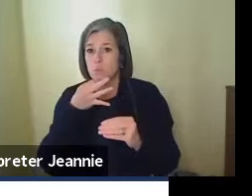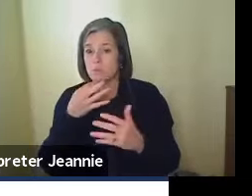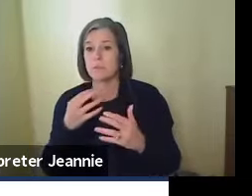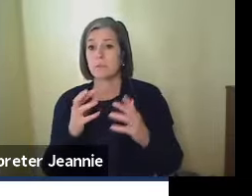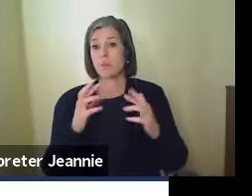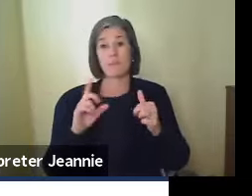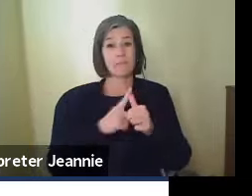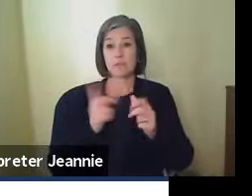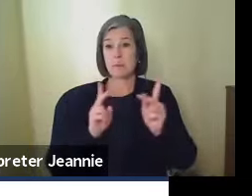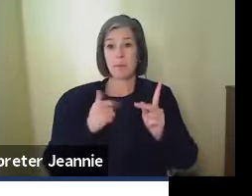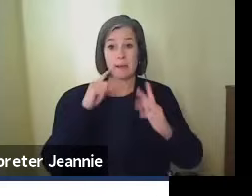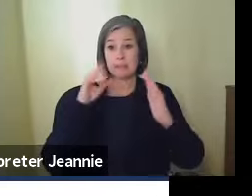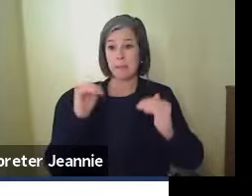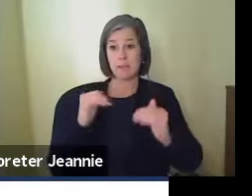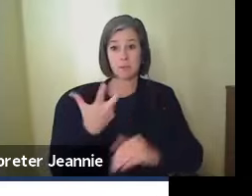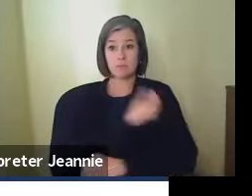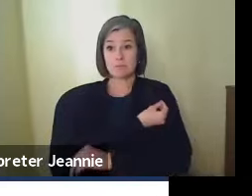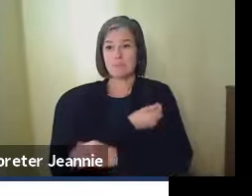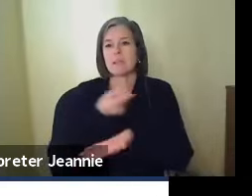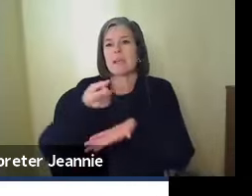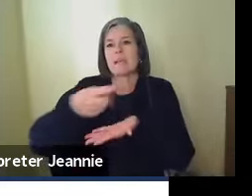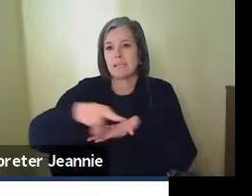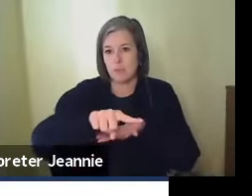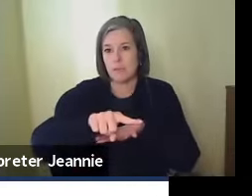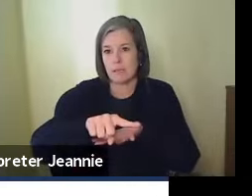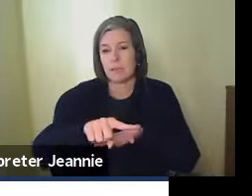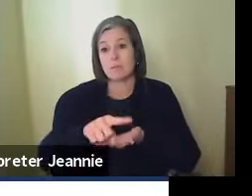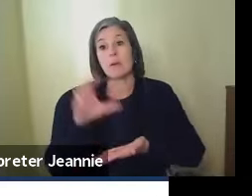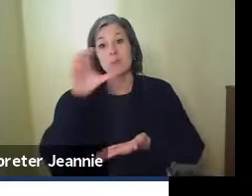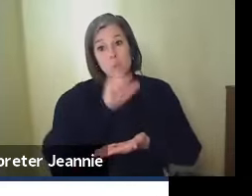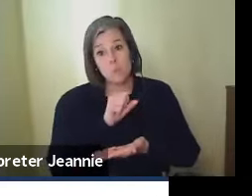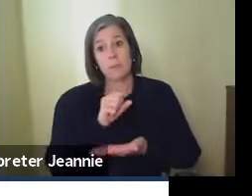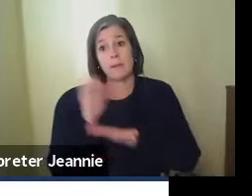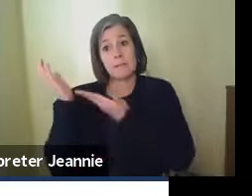the vaccine will probably be next week sometime, assuming the deliveries come in on time.